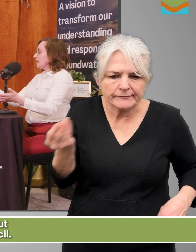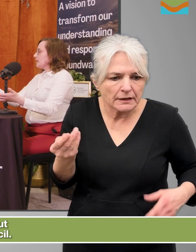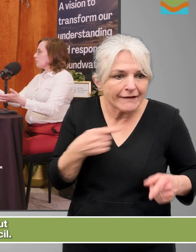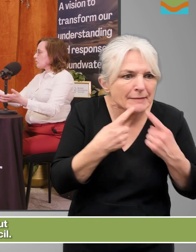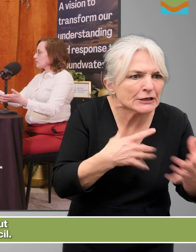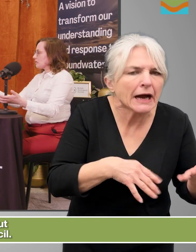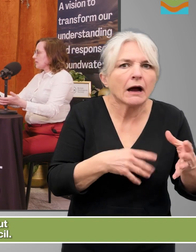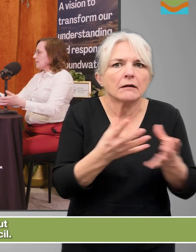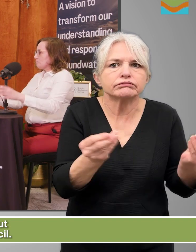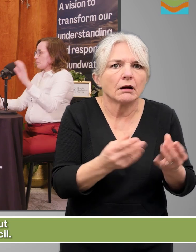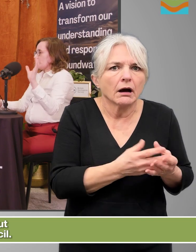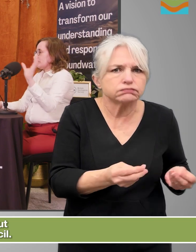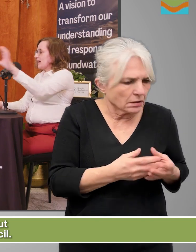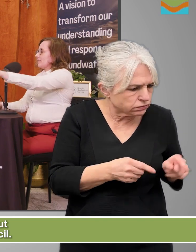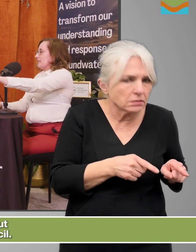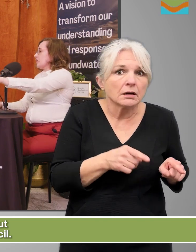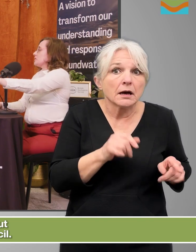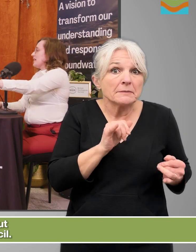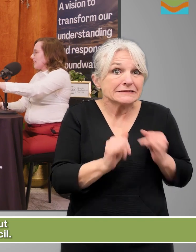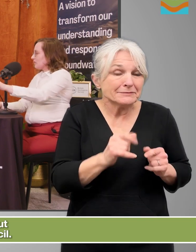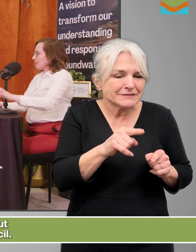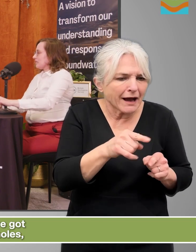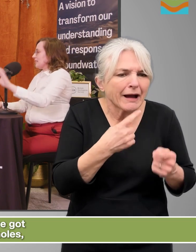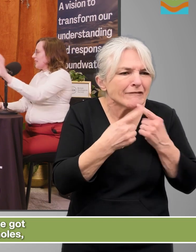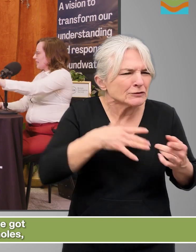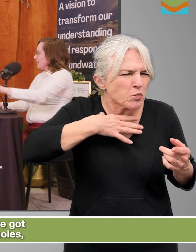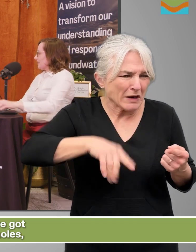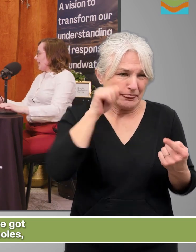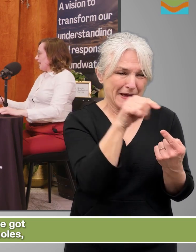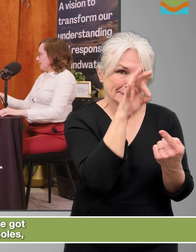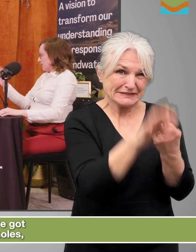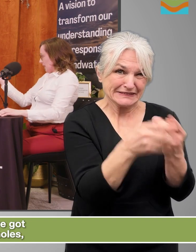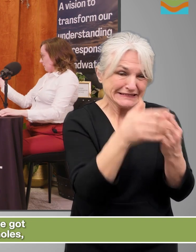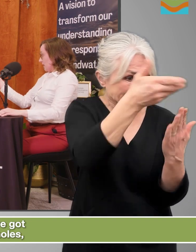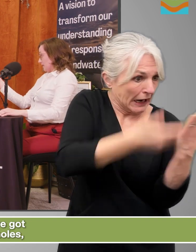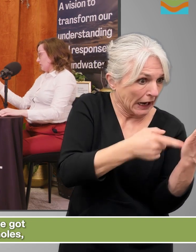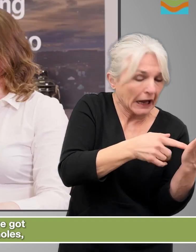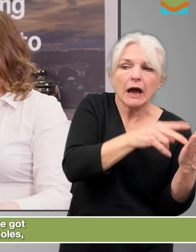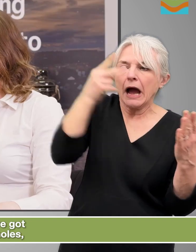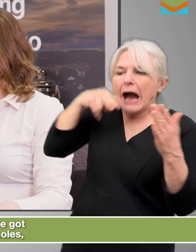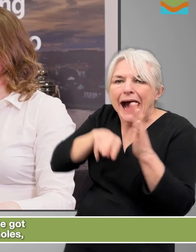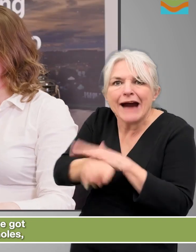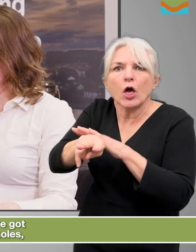on the planning portal, but that's owned by the council. So that sits there, then you've got the Geo Index and the bore holes,